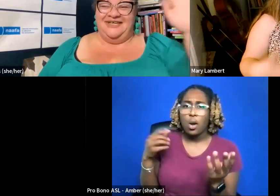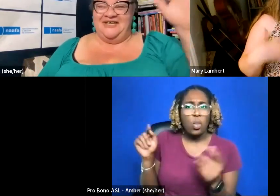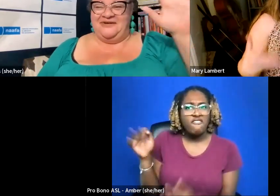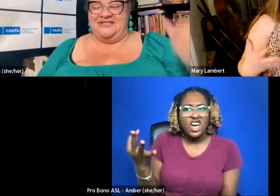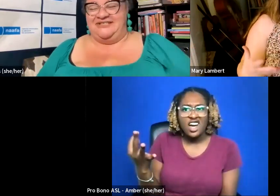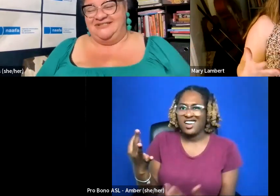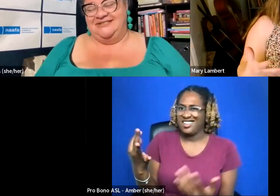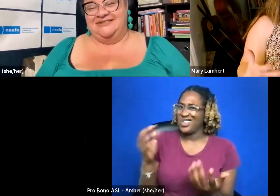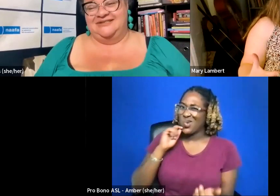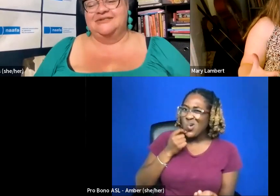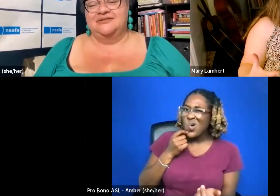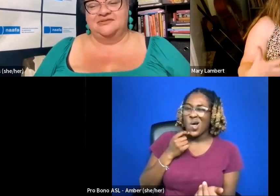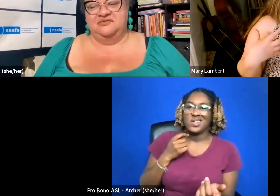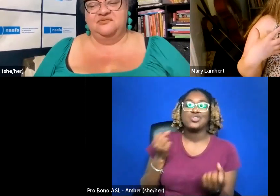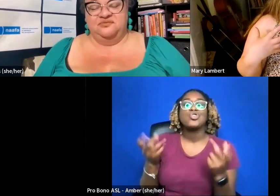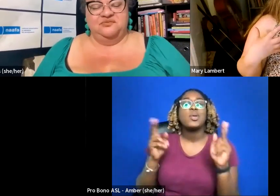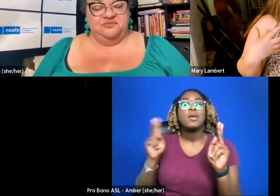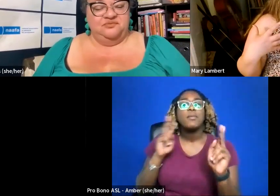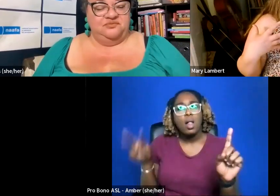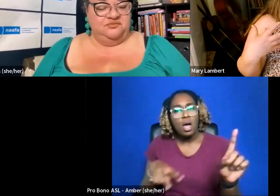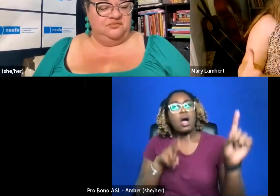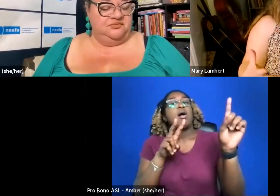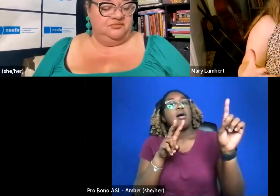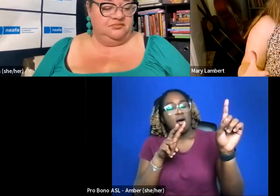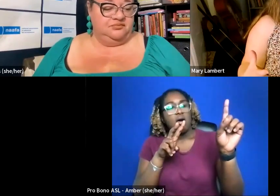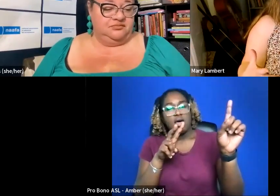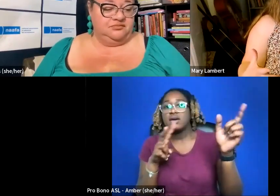there are so many people that I look up to that, you know, have come before.